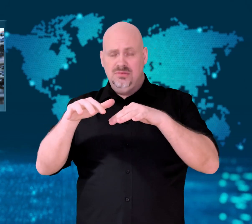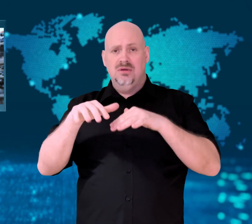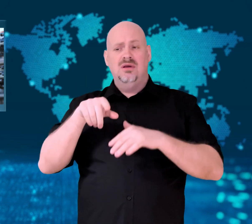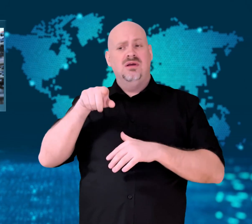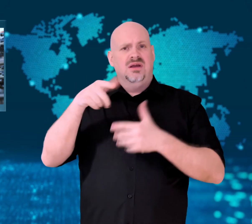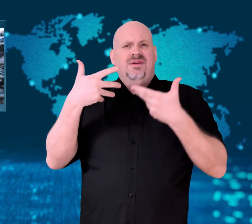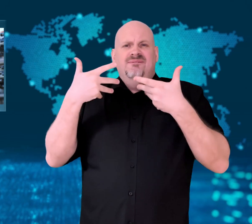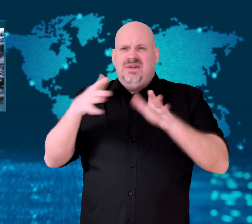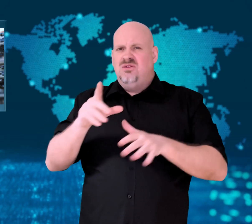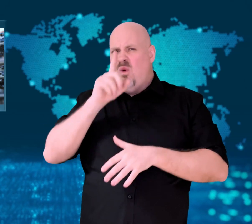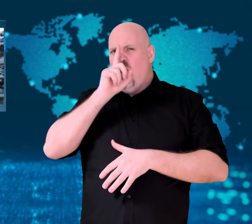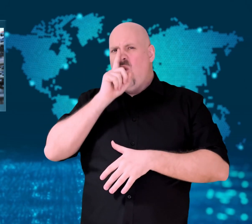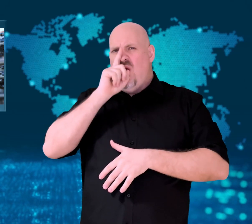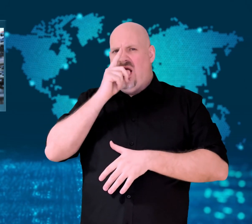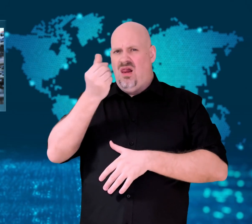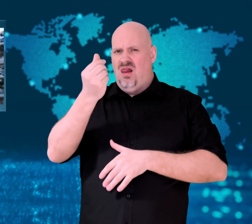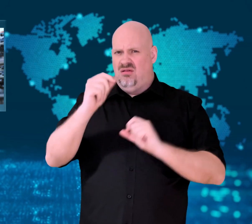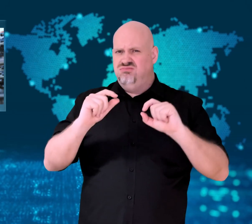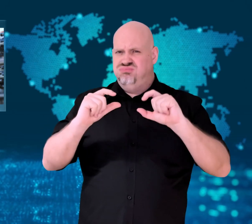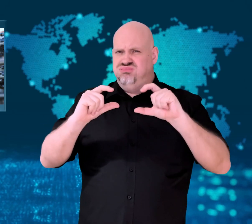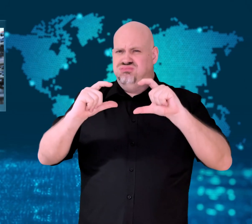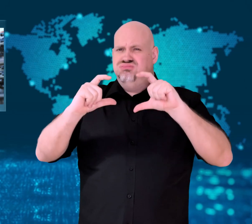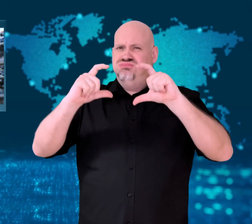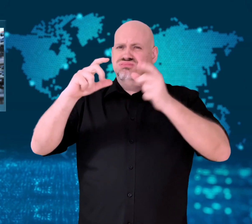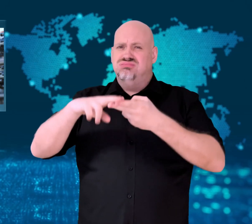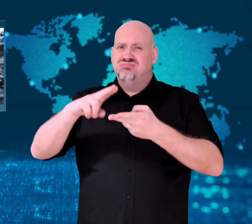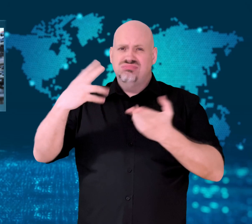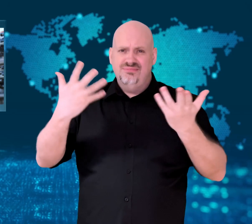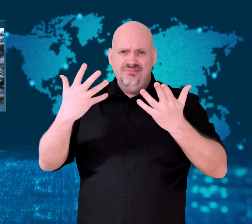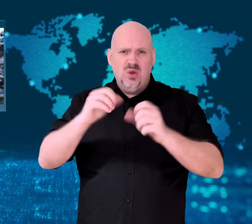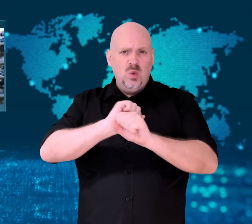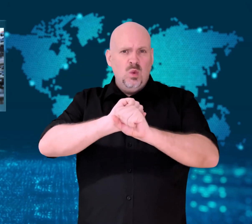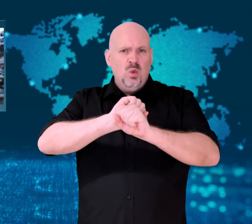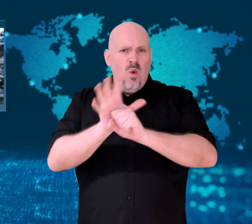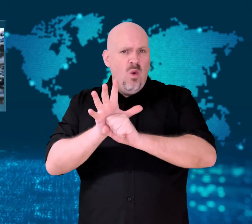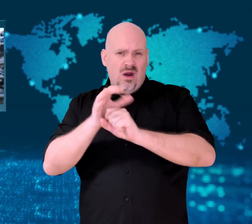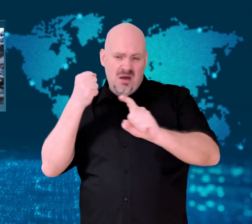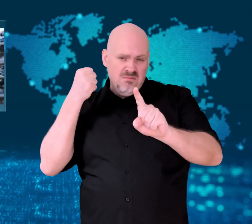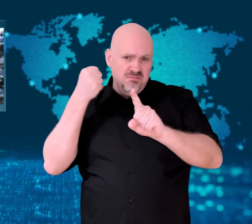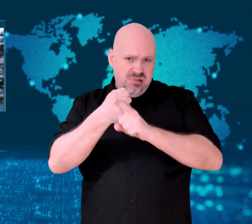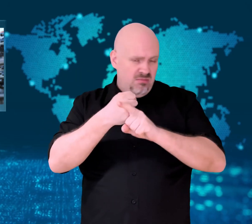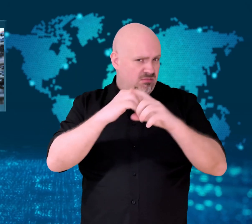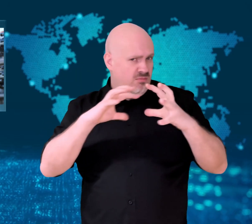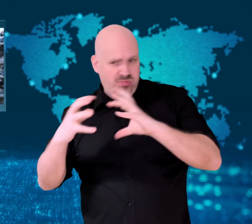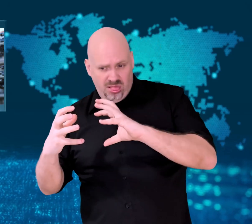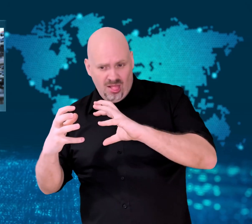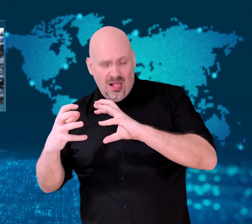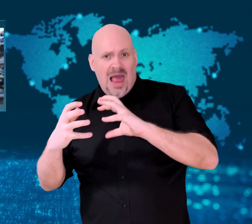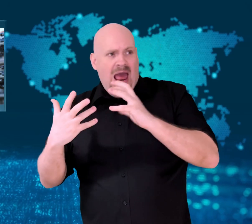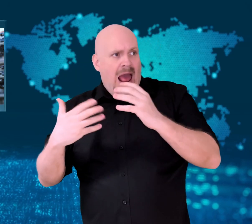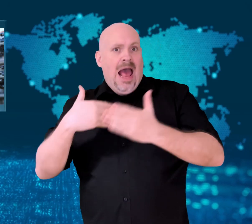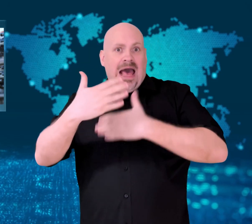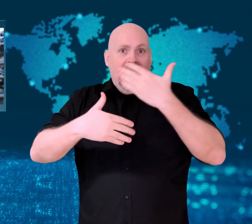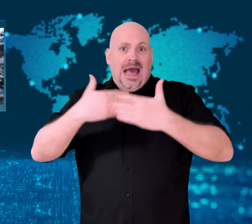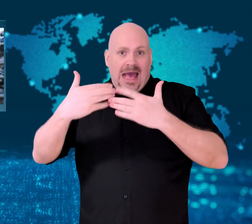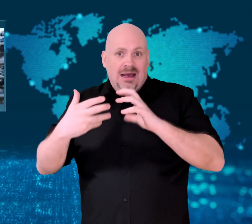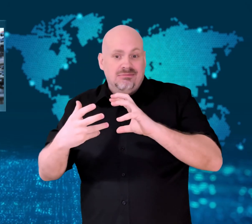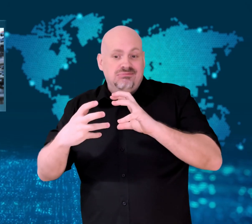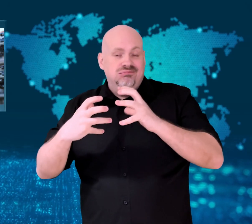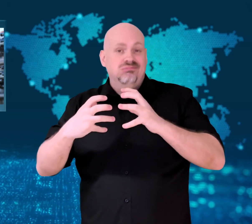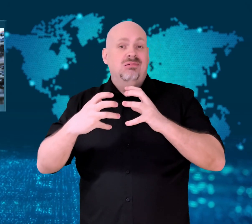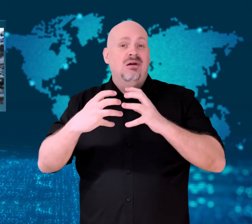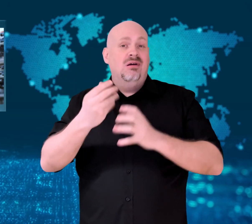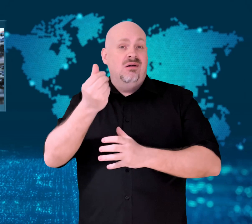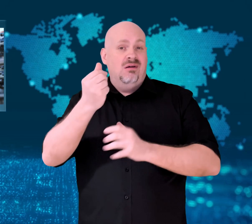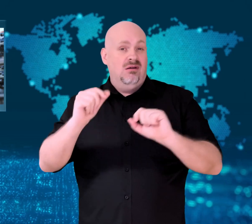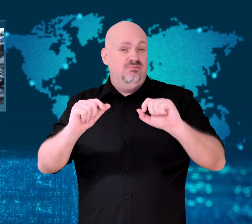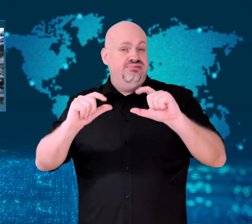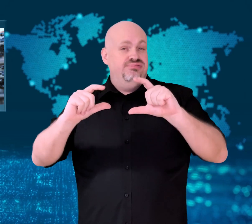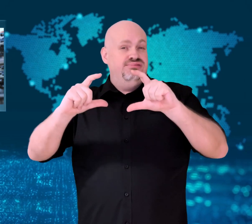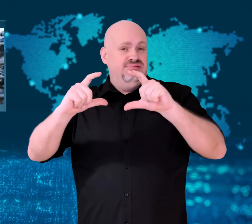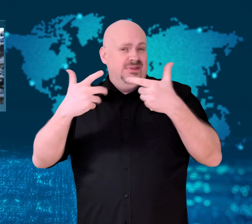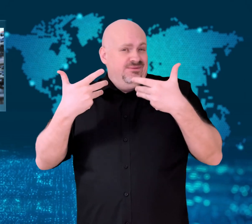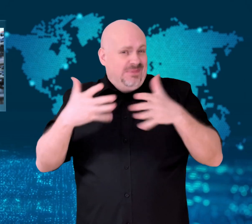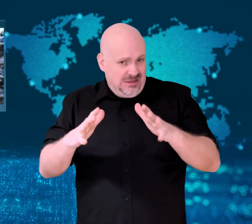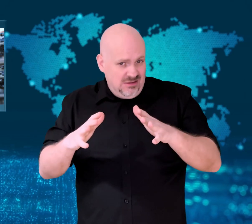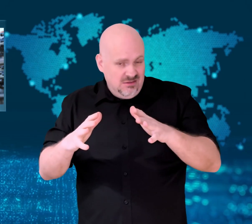the economic recovery following COVID-19 also contributed to rising prices.